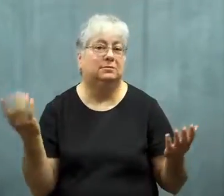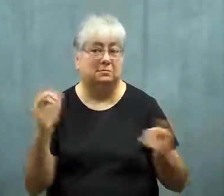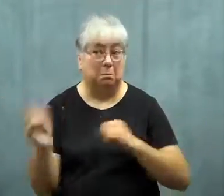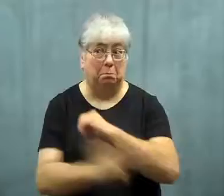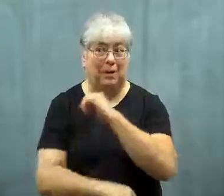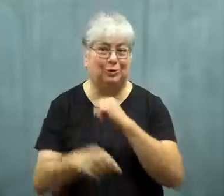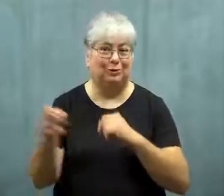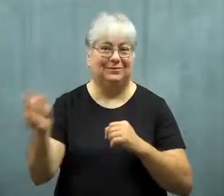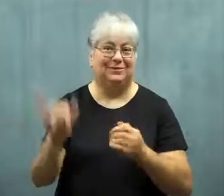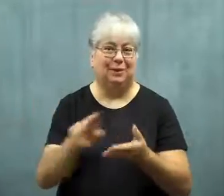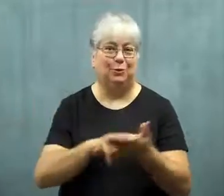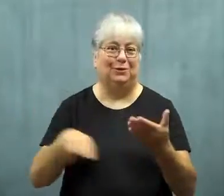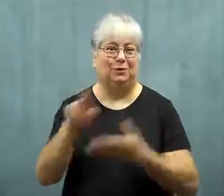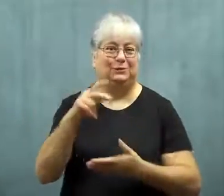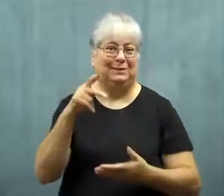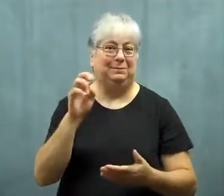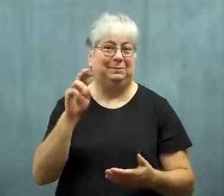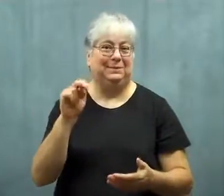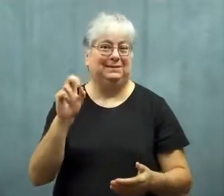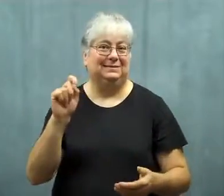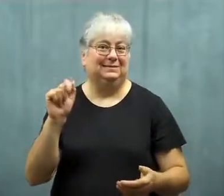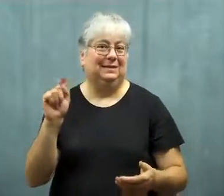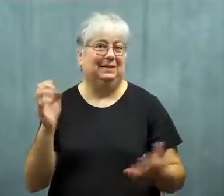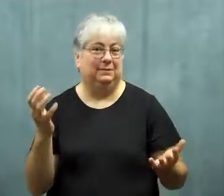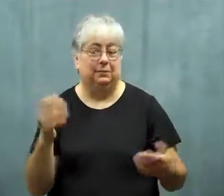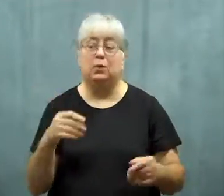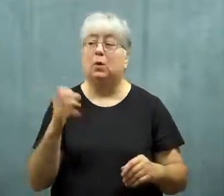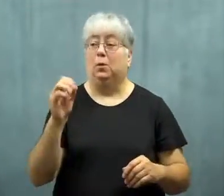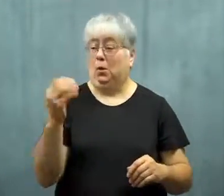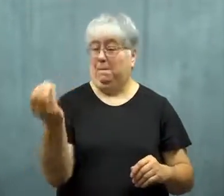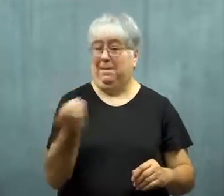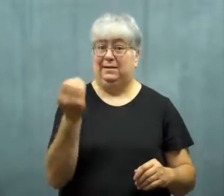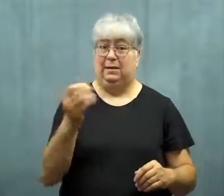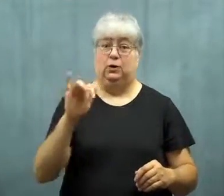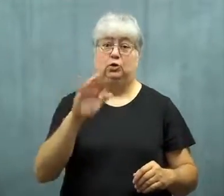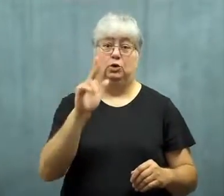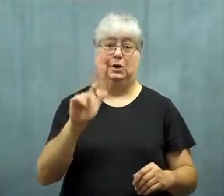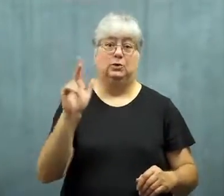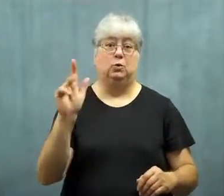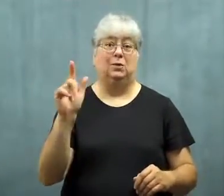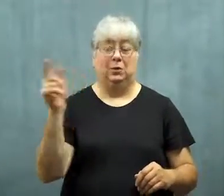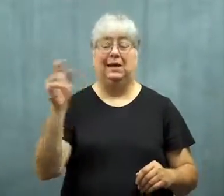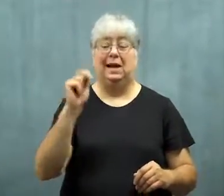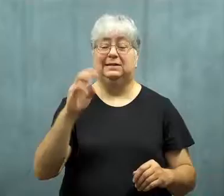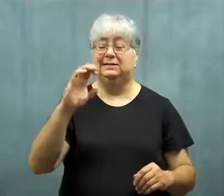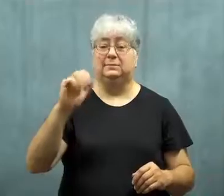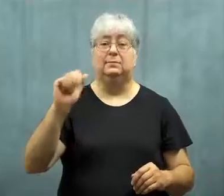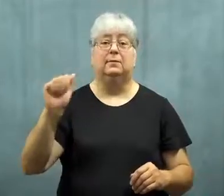It was expected to penalize Penn State.